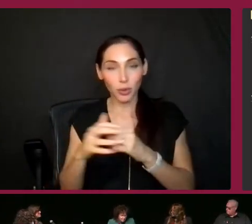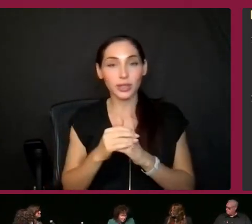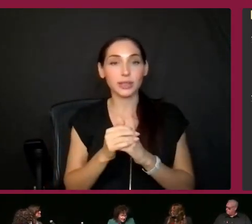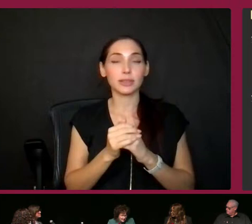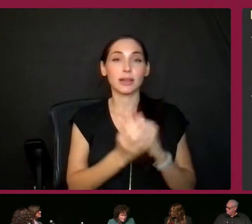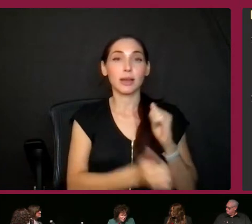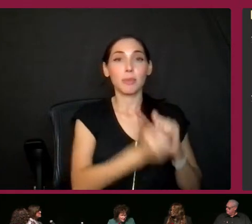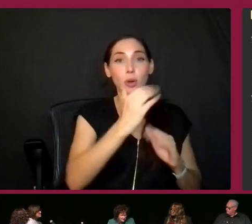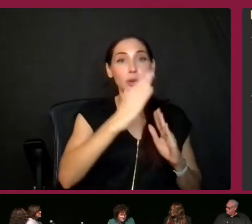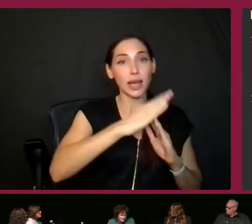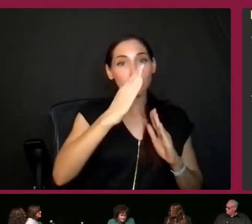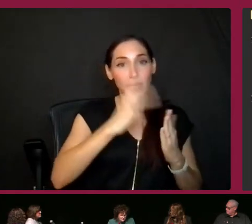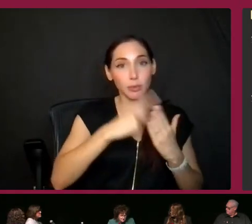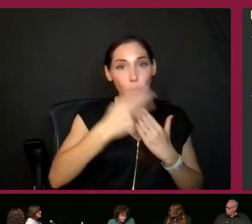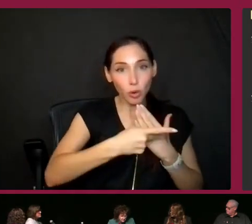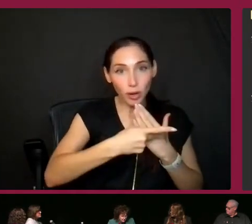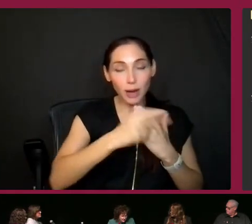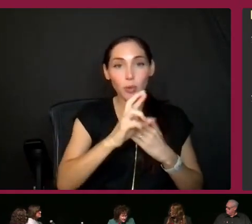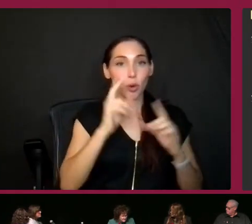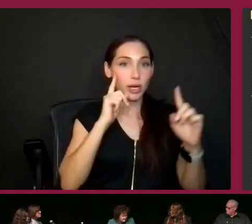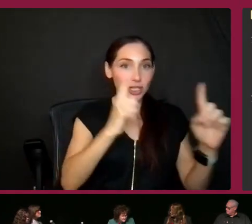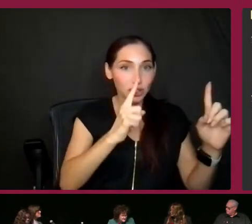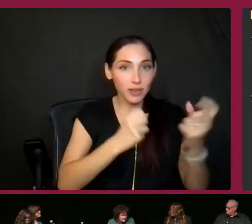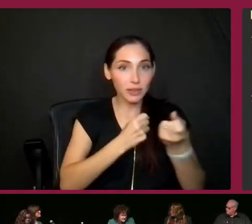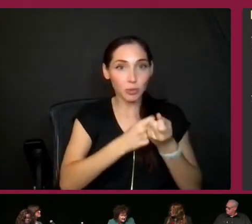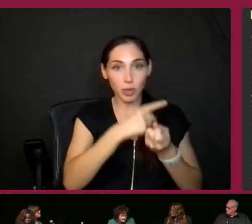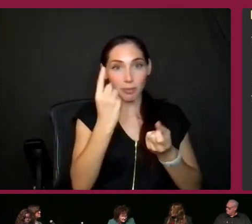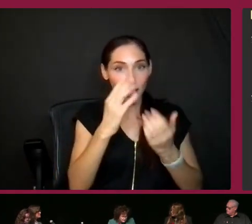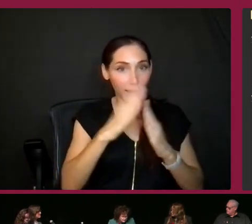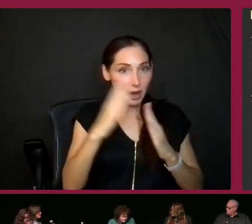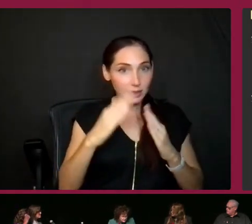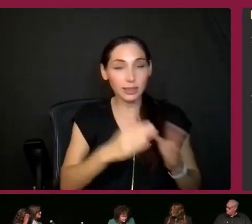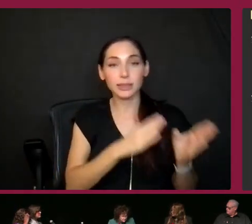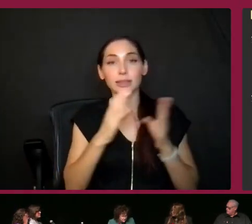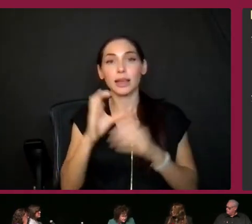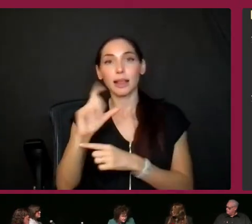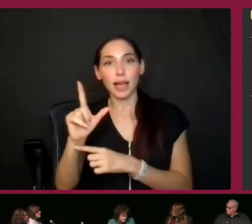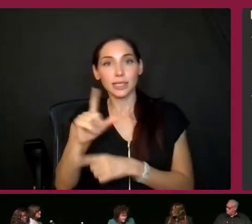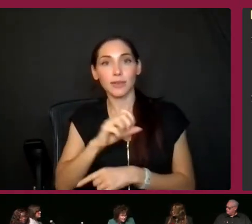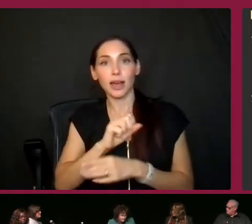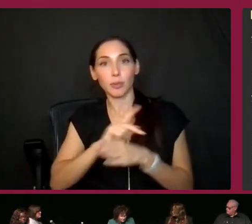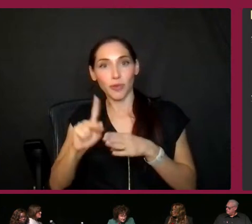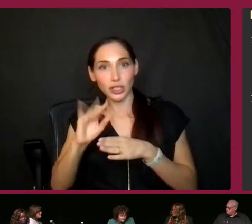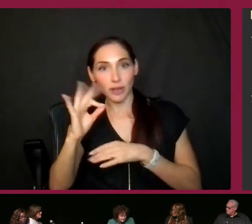program or initiatives supporting Black Excellence, classified professional of the year, full-time